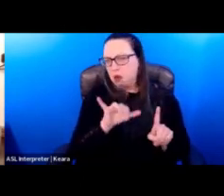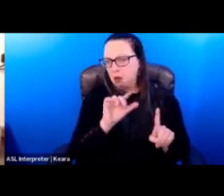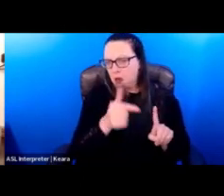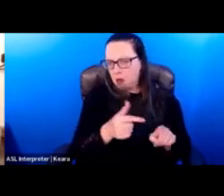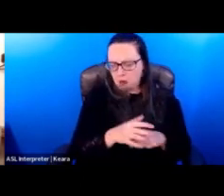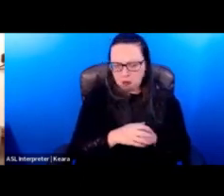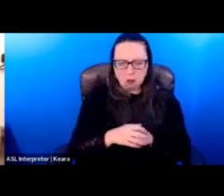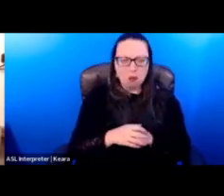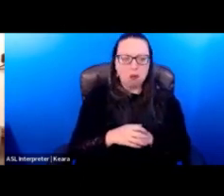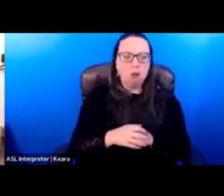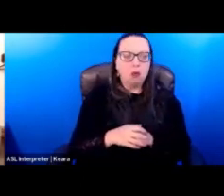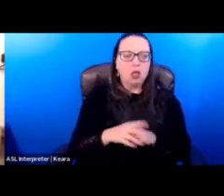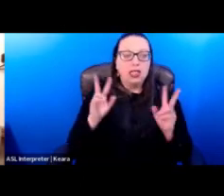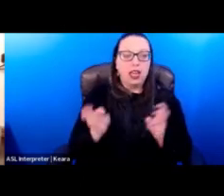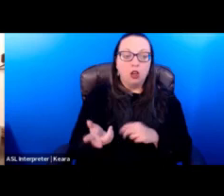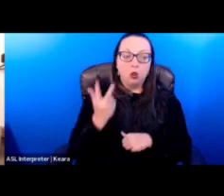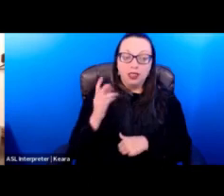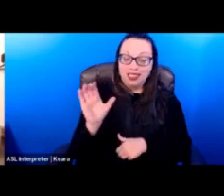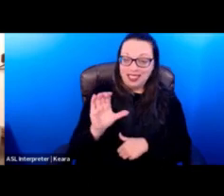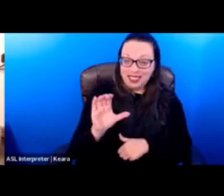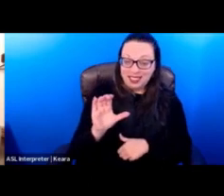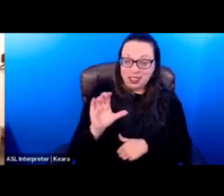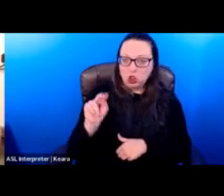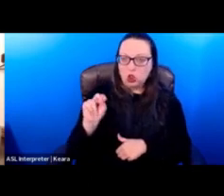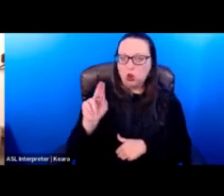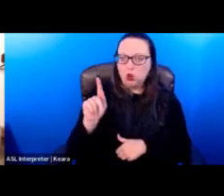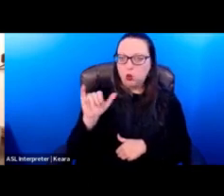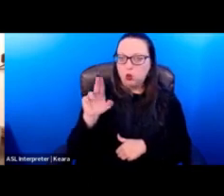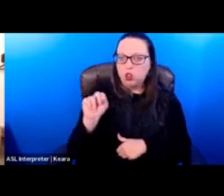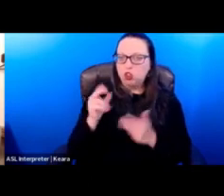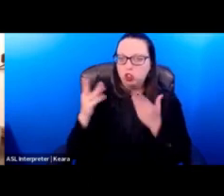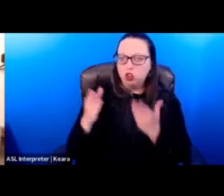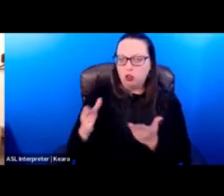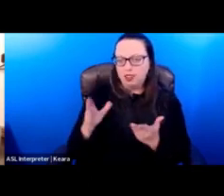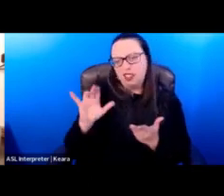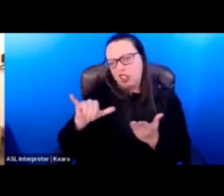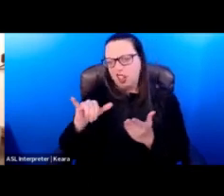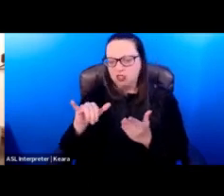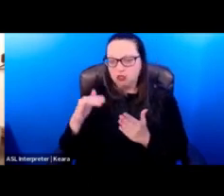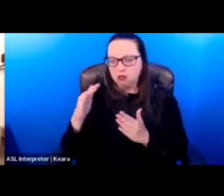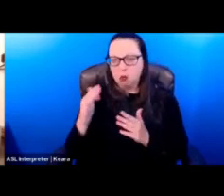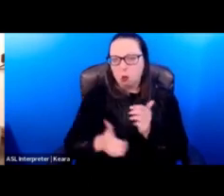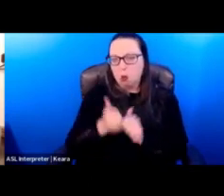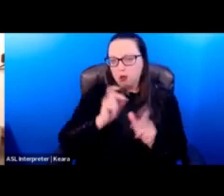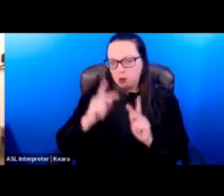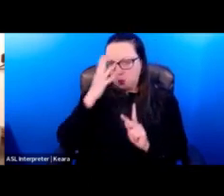Three C is nutrition services which most people know us for. Title Three D is Disease